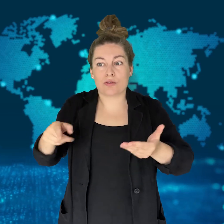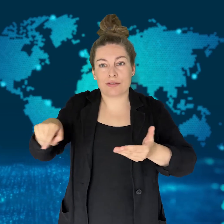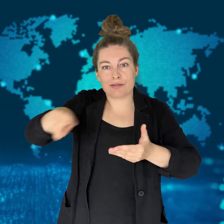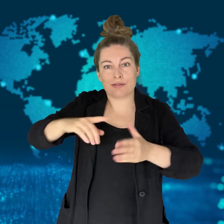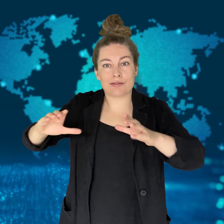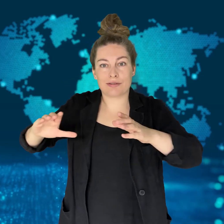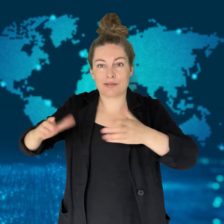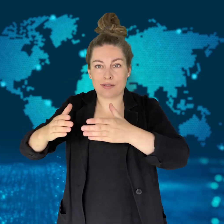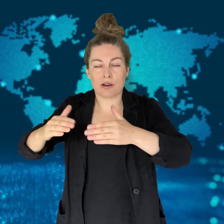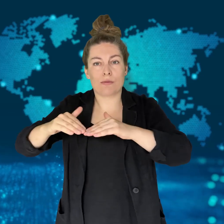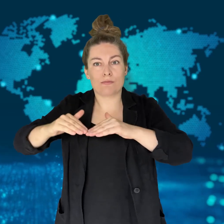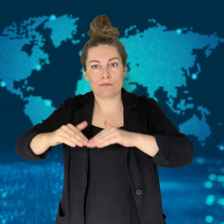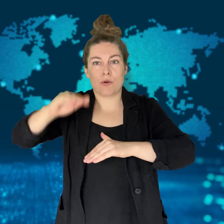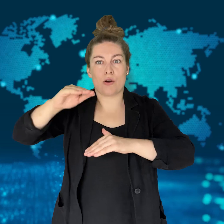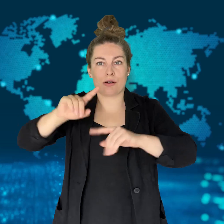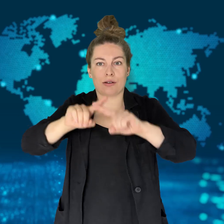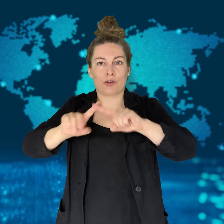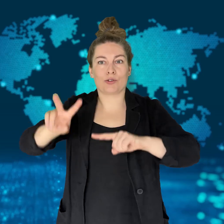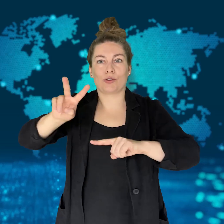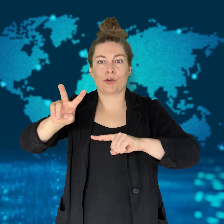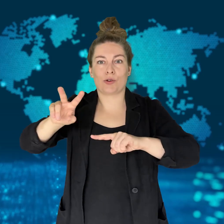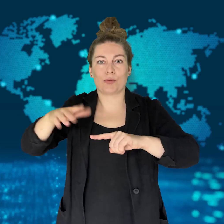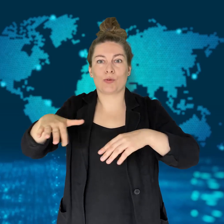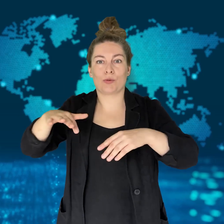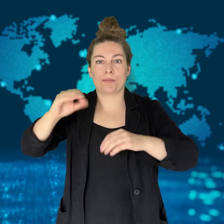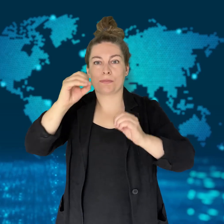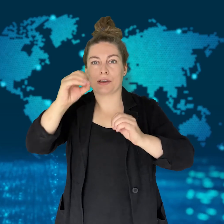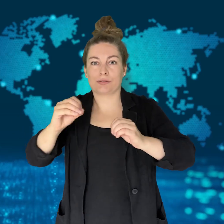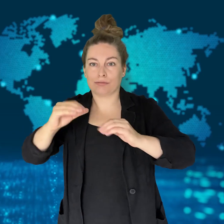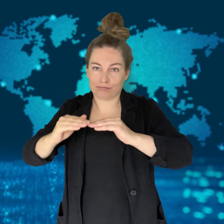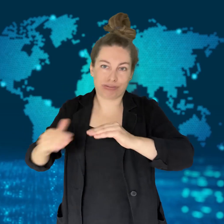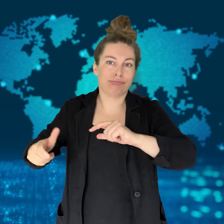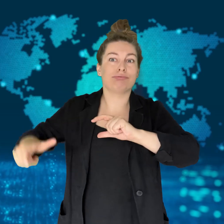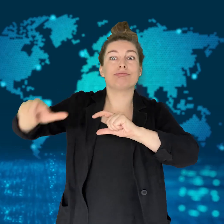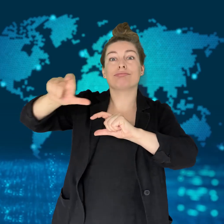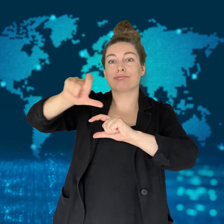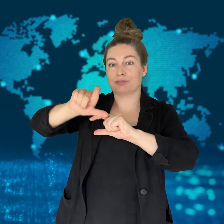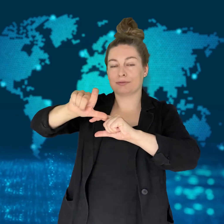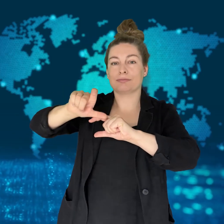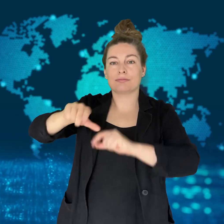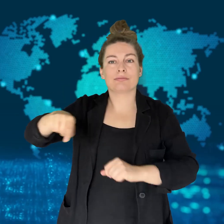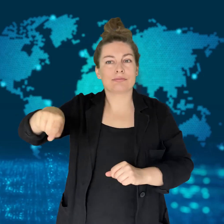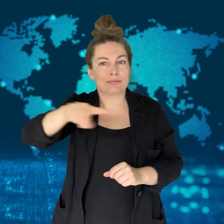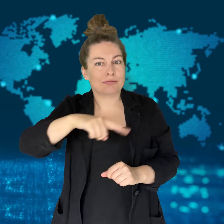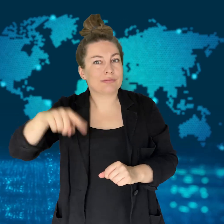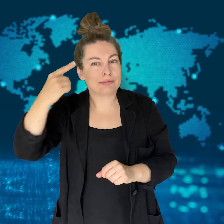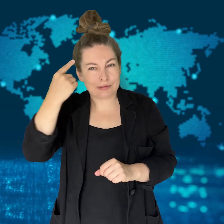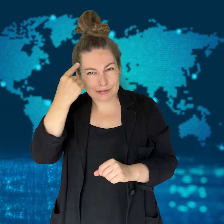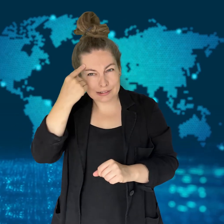the first-round vote.